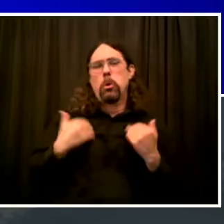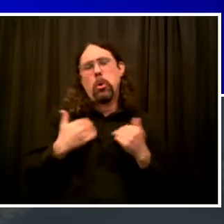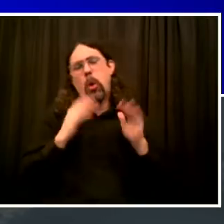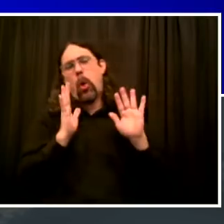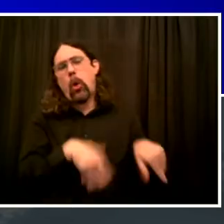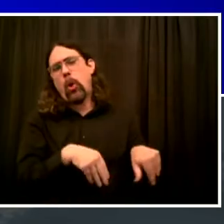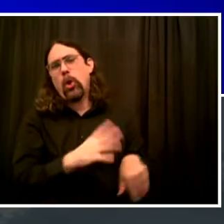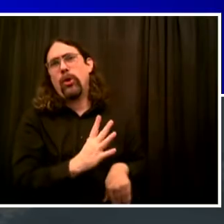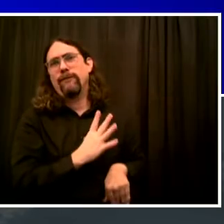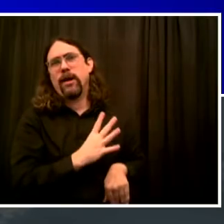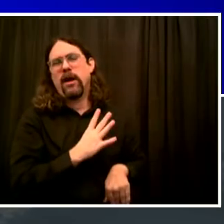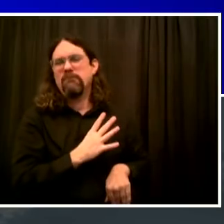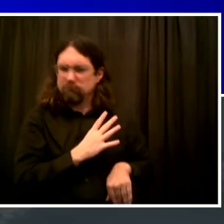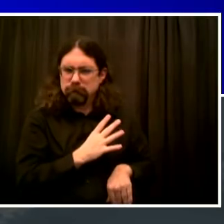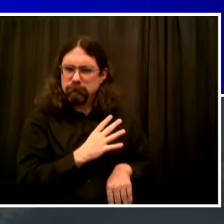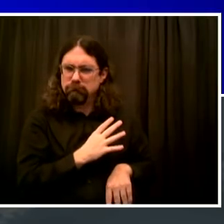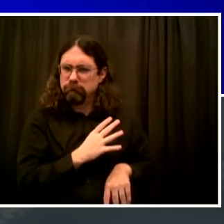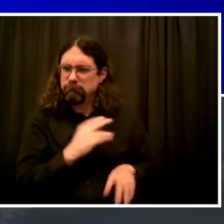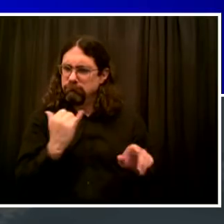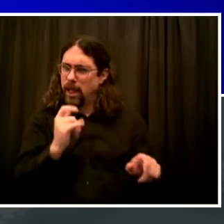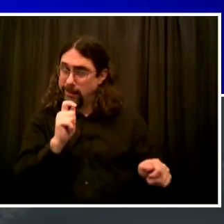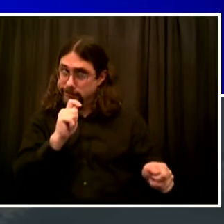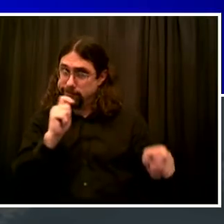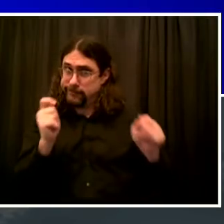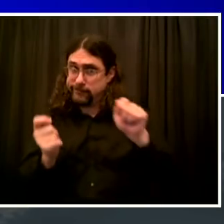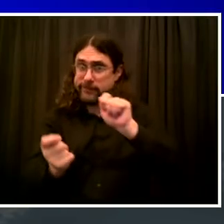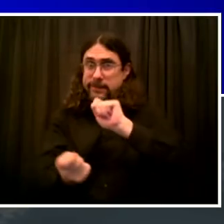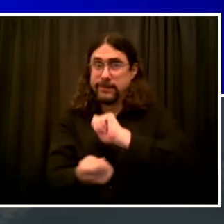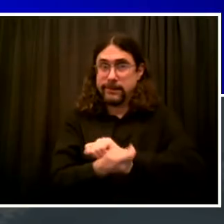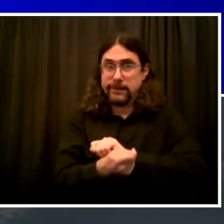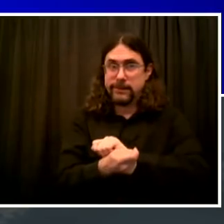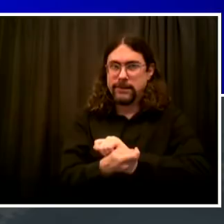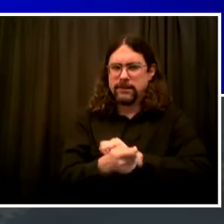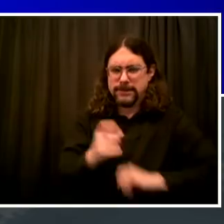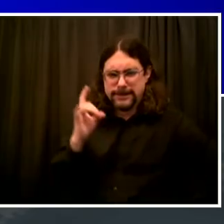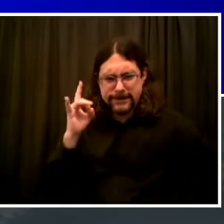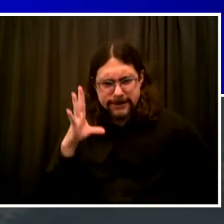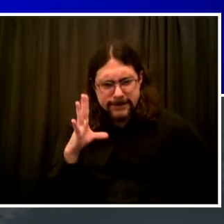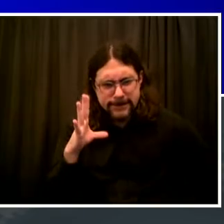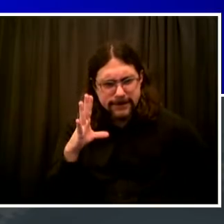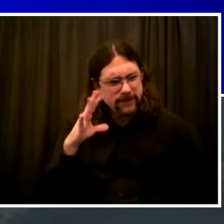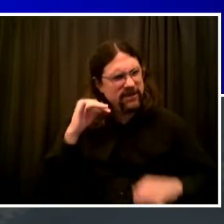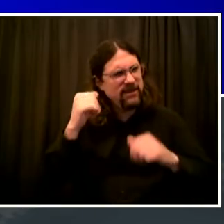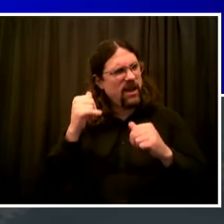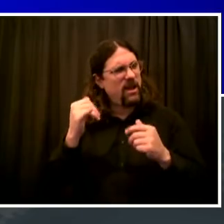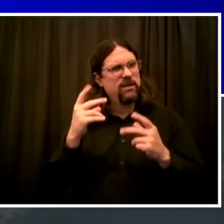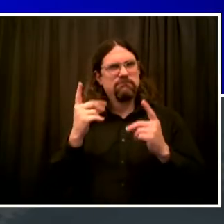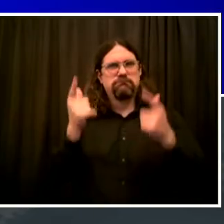CONSISTENTLY.